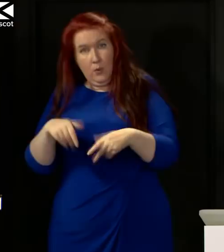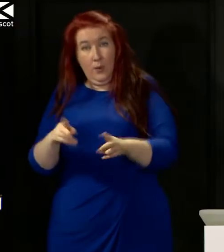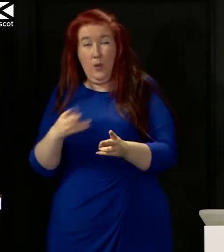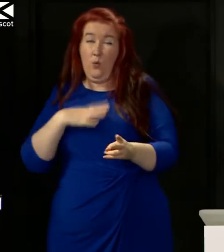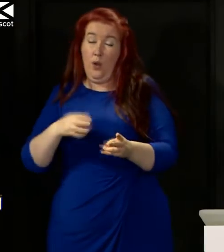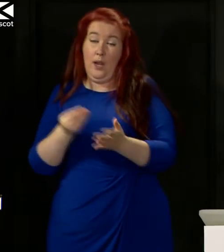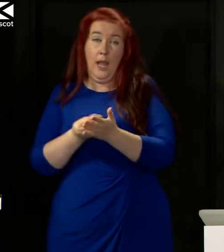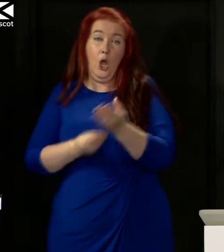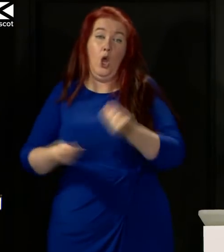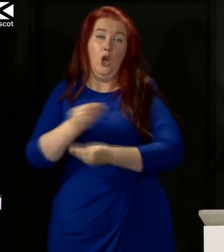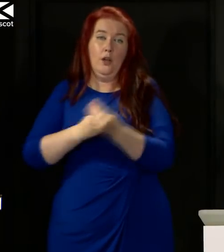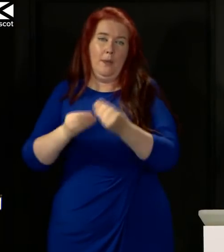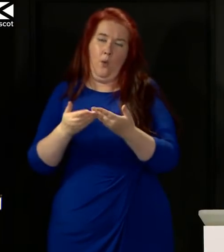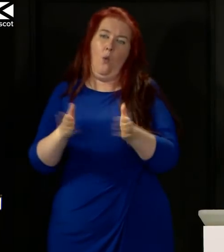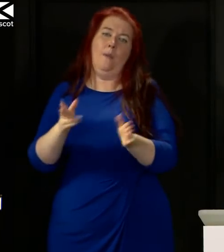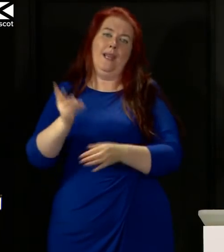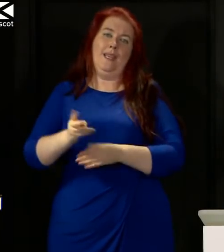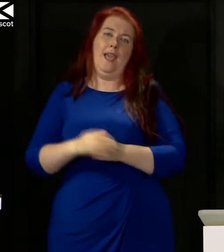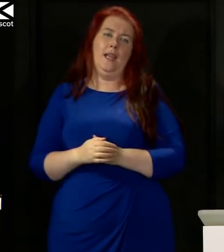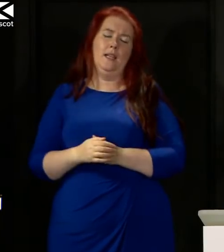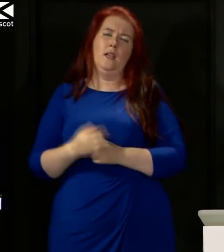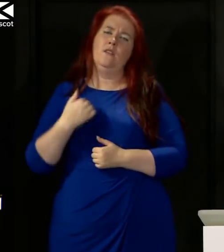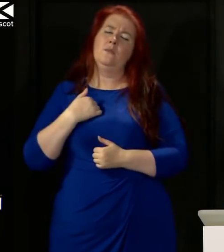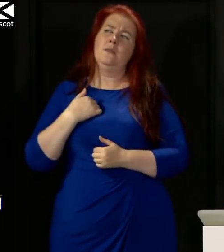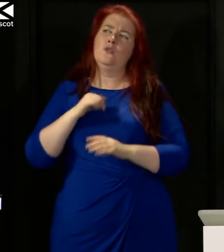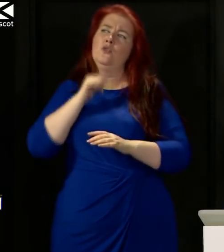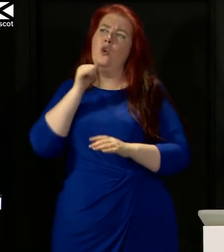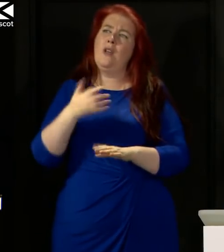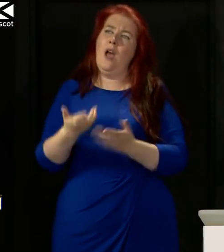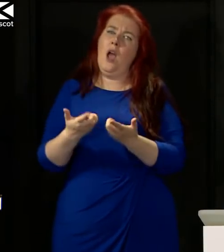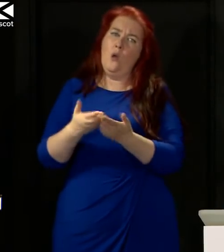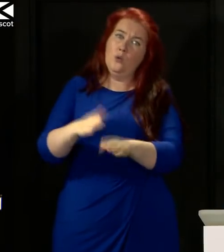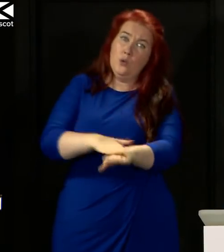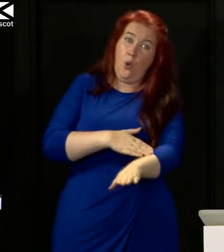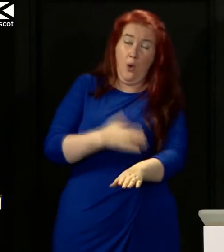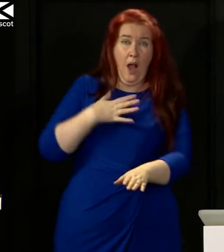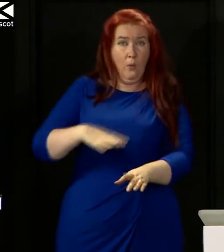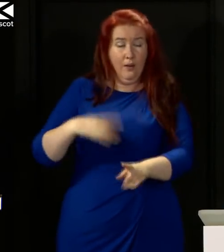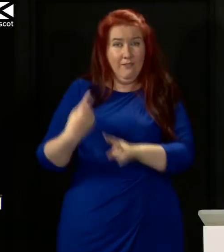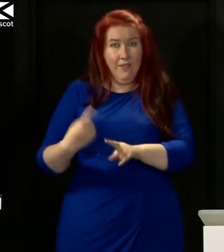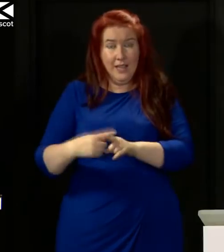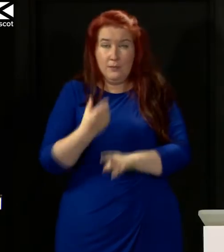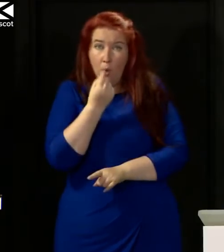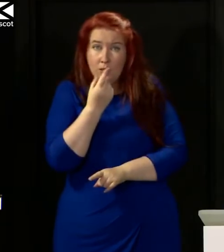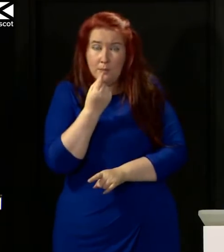it's not about going fast or slow. I want to go as fast as possible but the most important